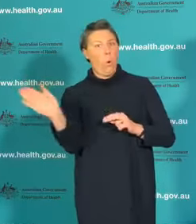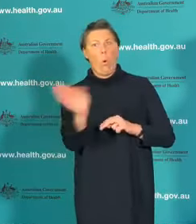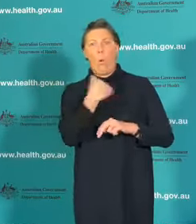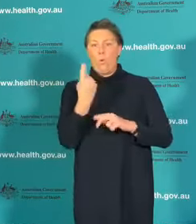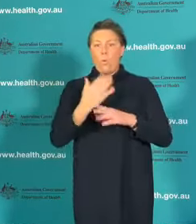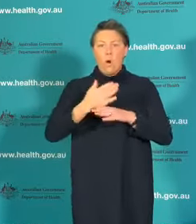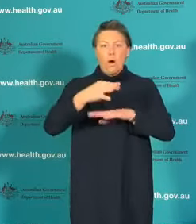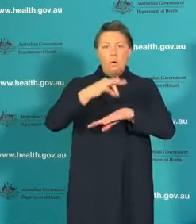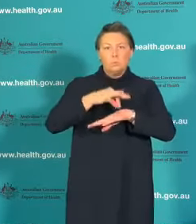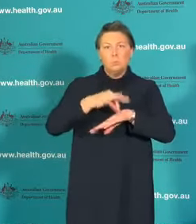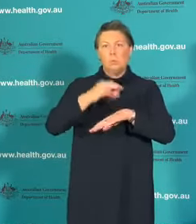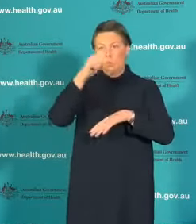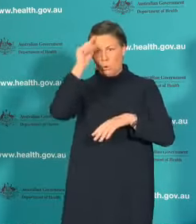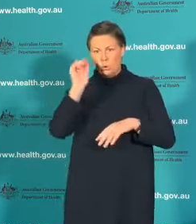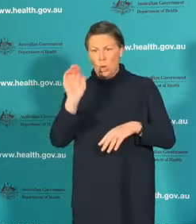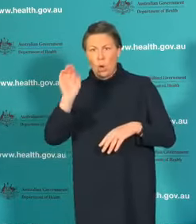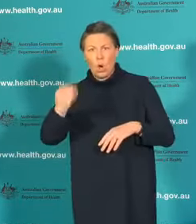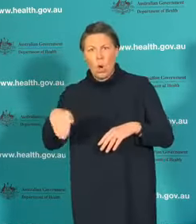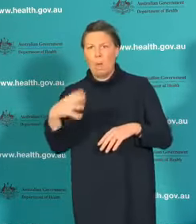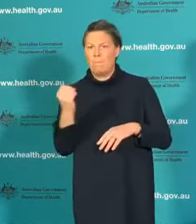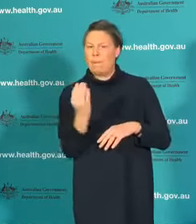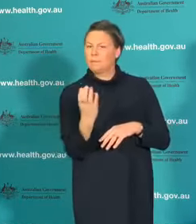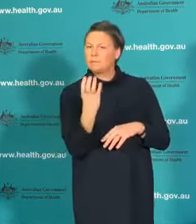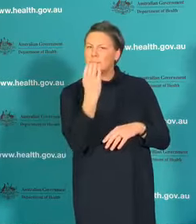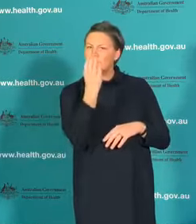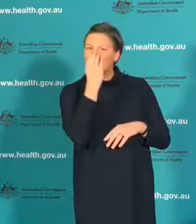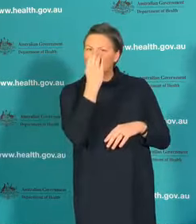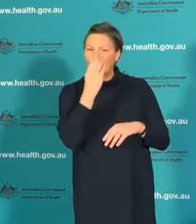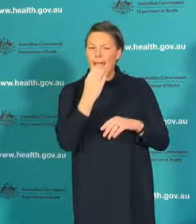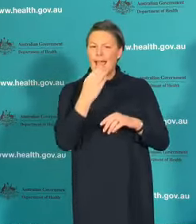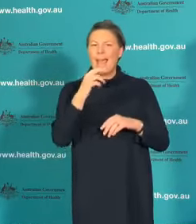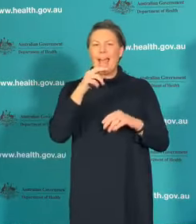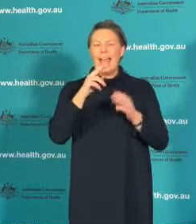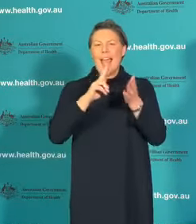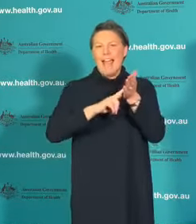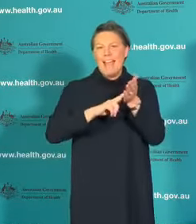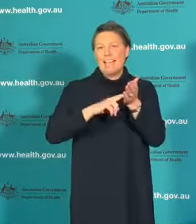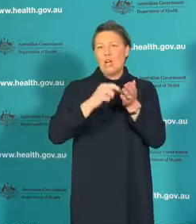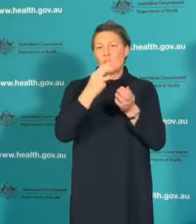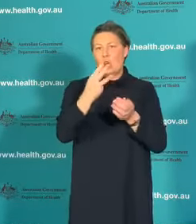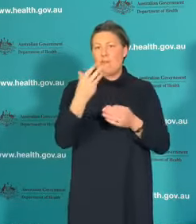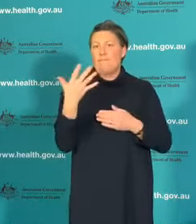masks or P2 masks. Do you agree with that? So the question is the AMA has put out